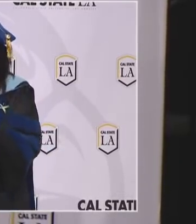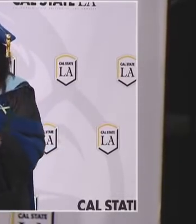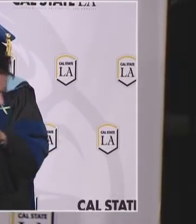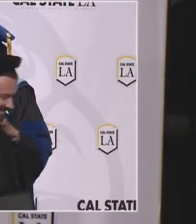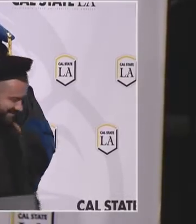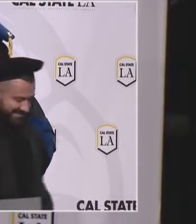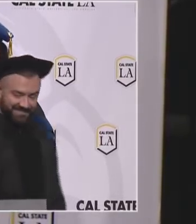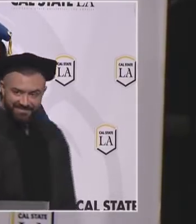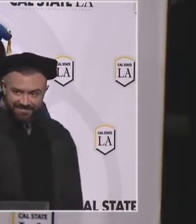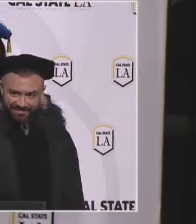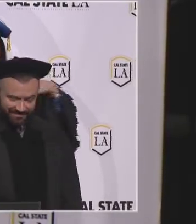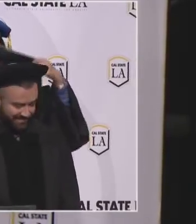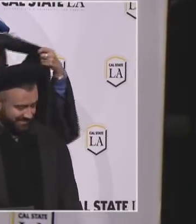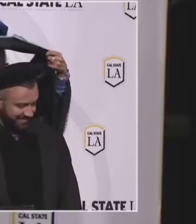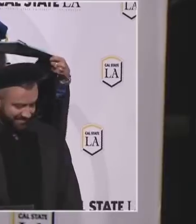DOCTOR OF PHILOSOPHY, SPECIAL EDUCATION.